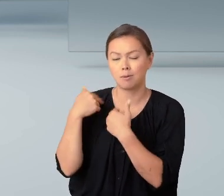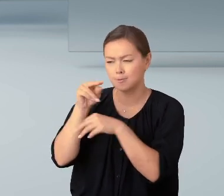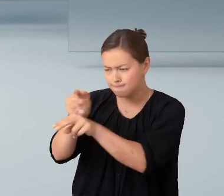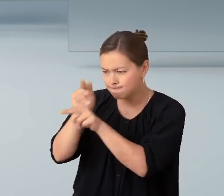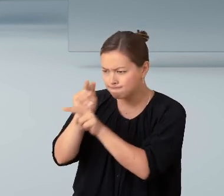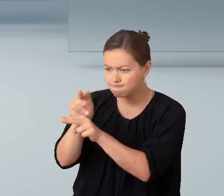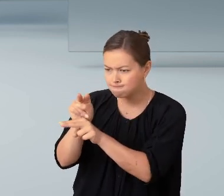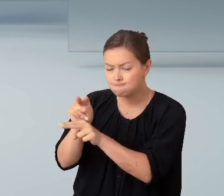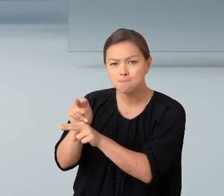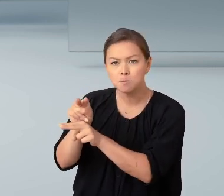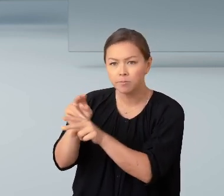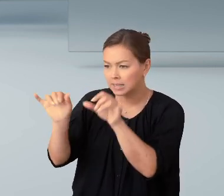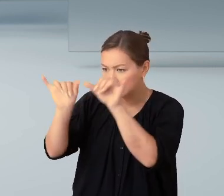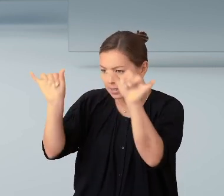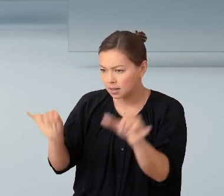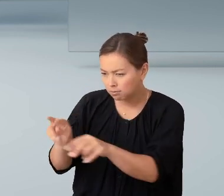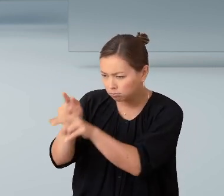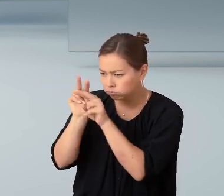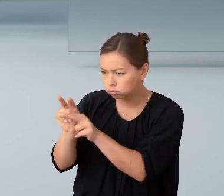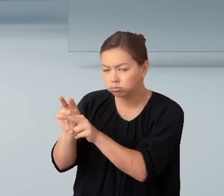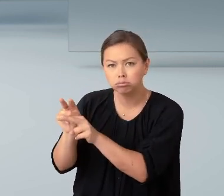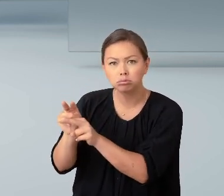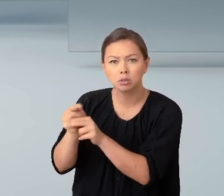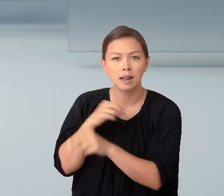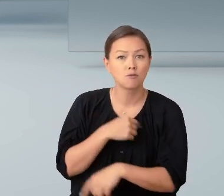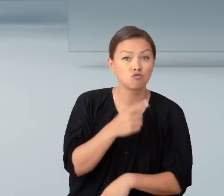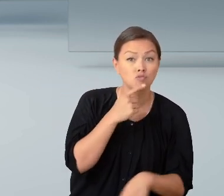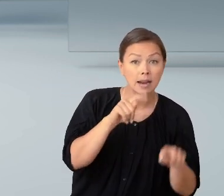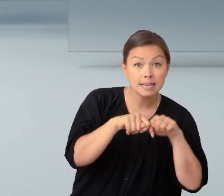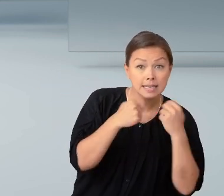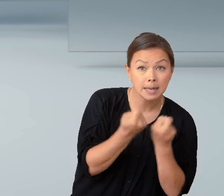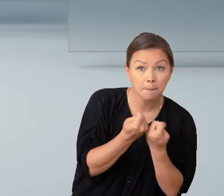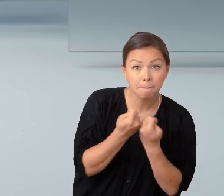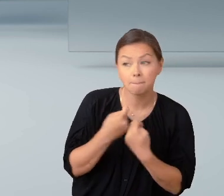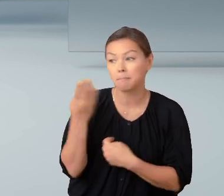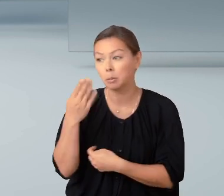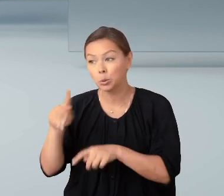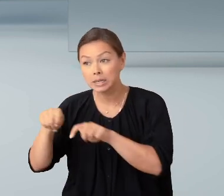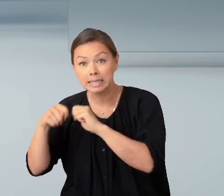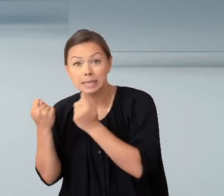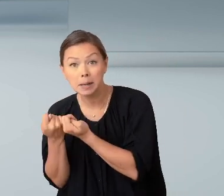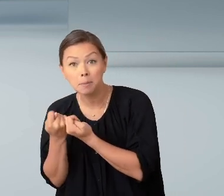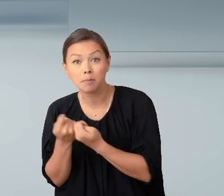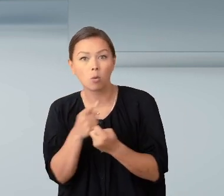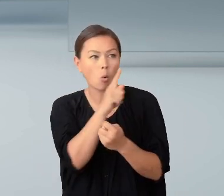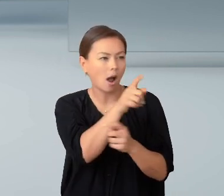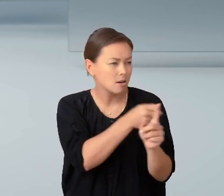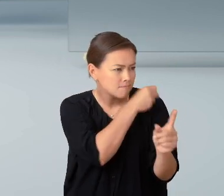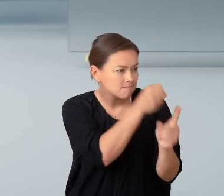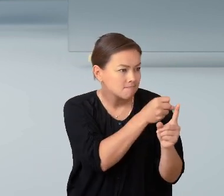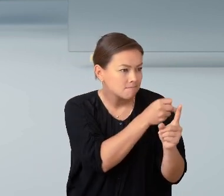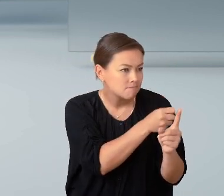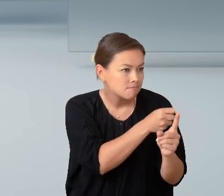gives you a lot of assurance. We've got the red team and the blue team, one attacking, one protecting. So we want you to